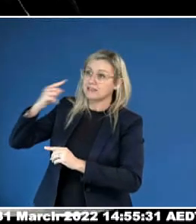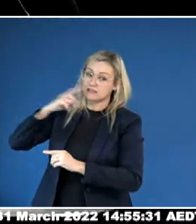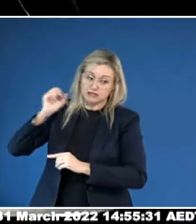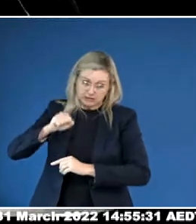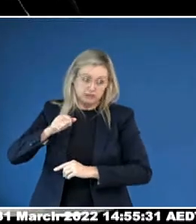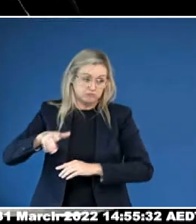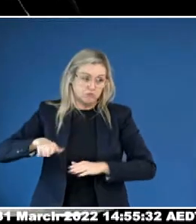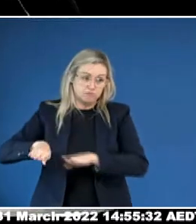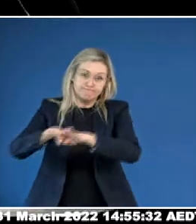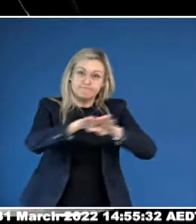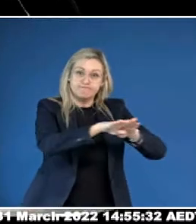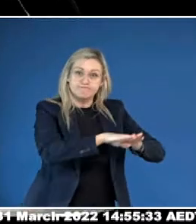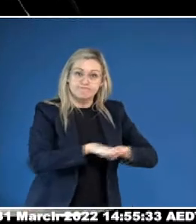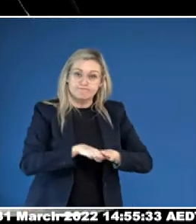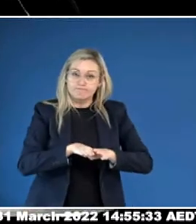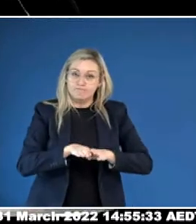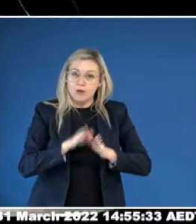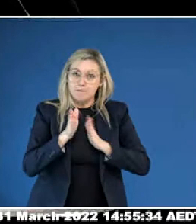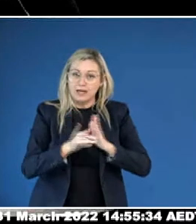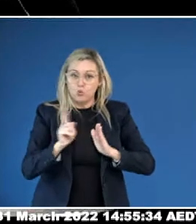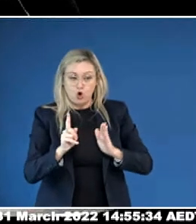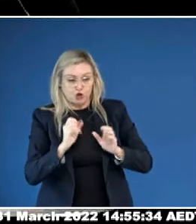women, and this is what we are going to do about it".